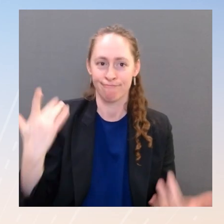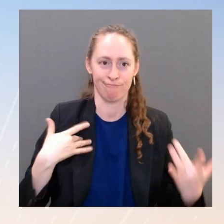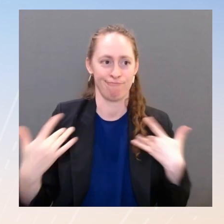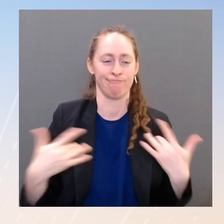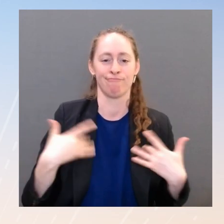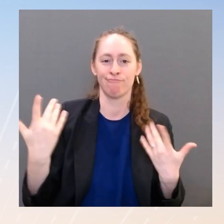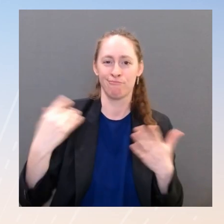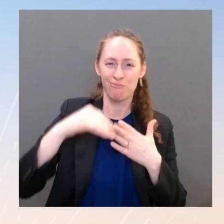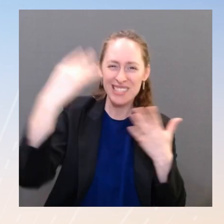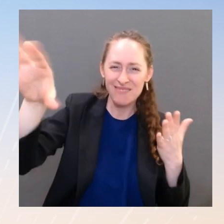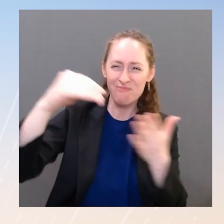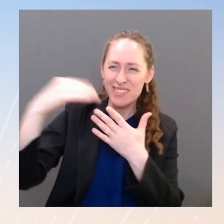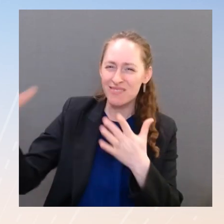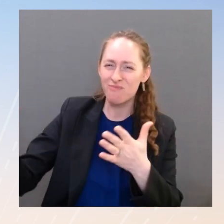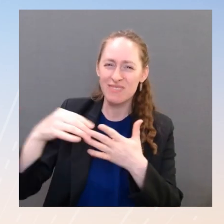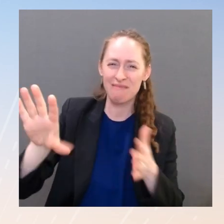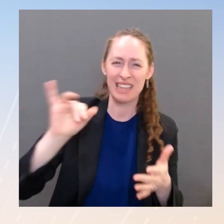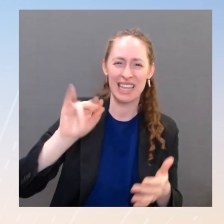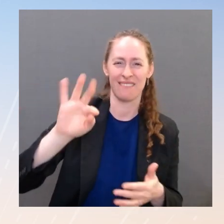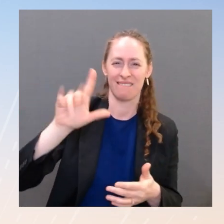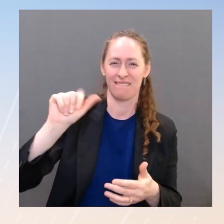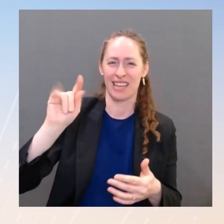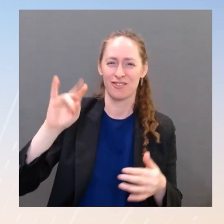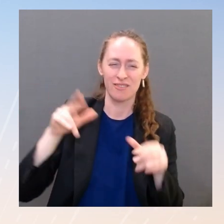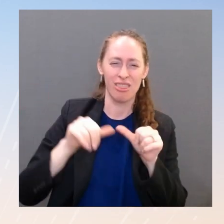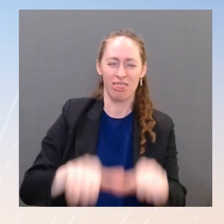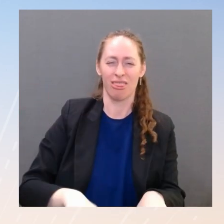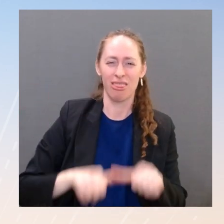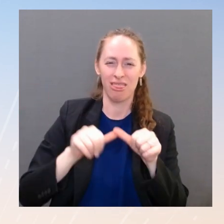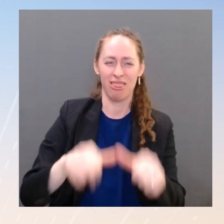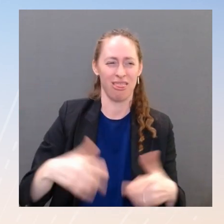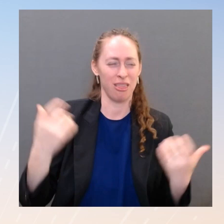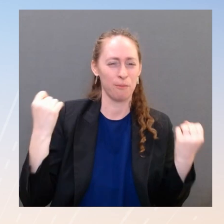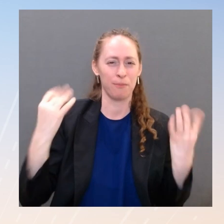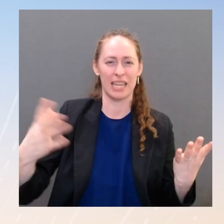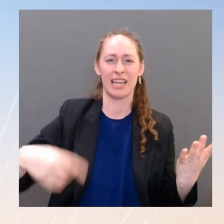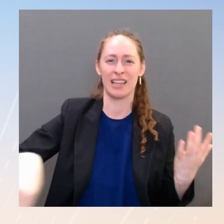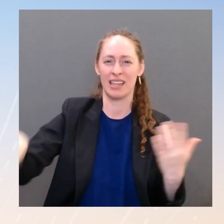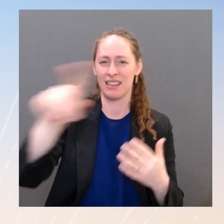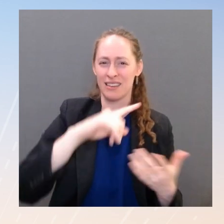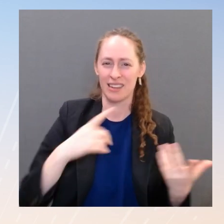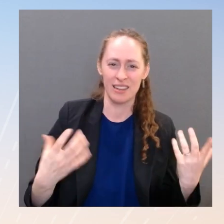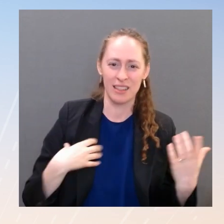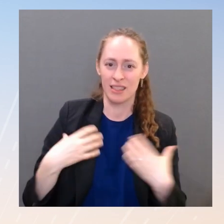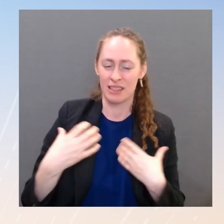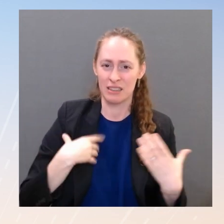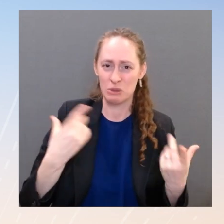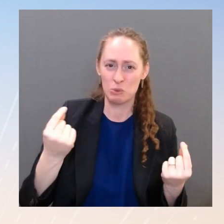that shows that voters trust Republicans more, believe they're more -- better -- that they are better suited to handle both of these issues.